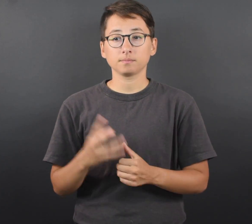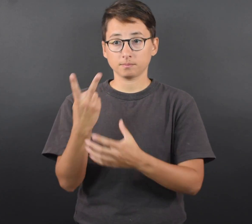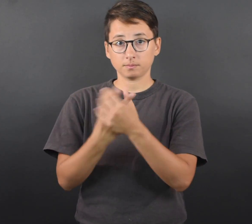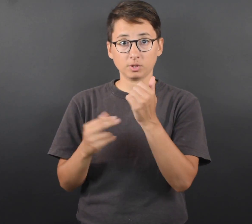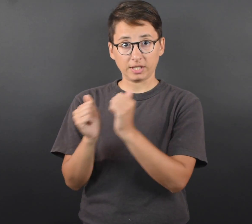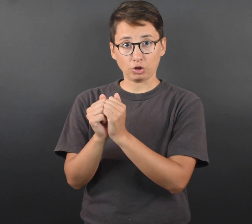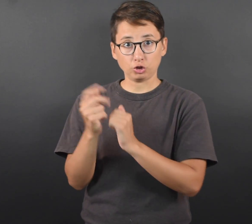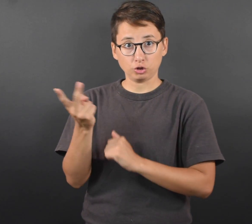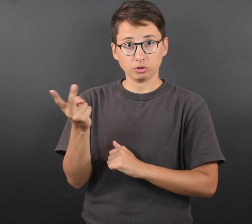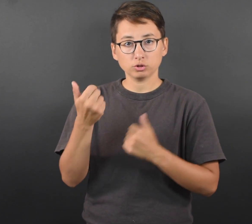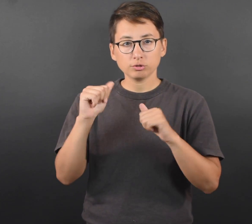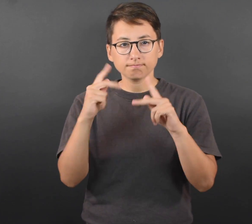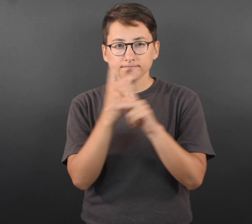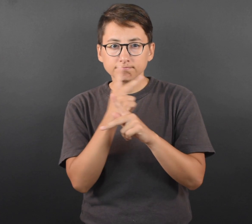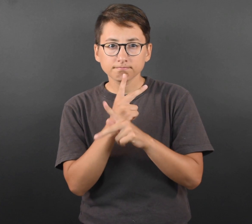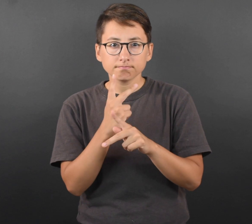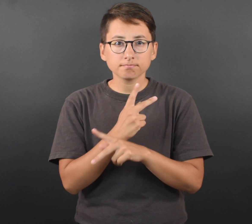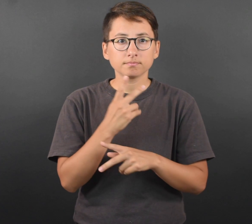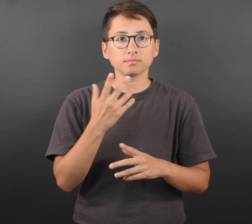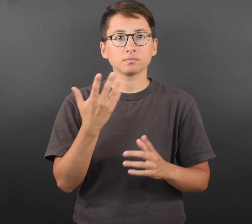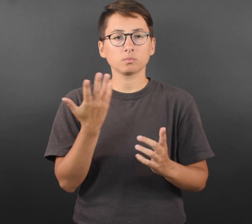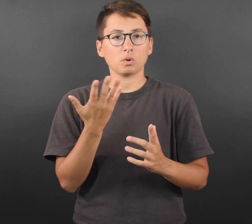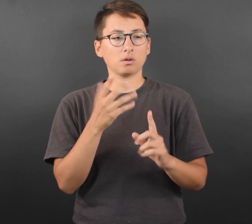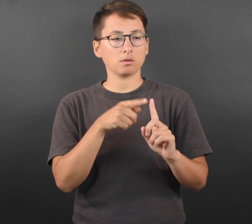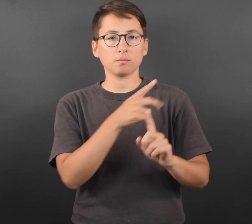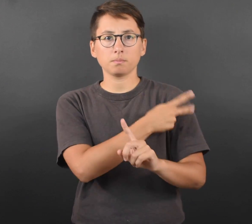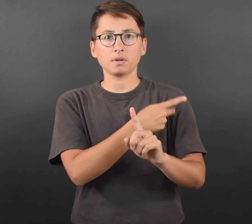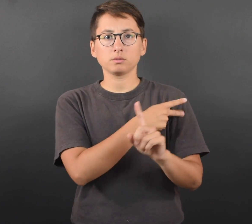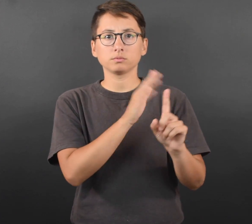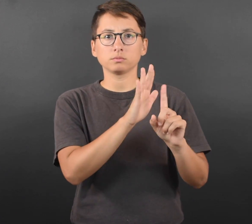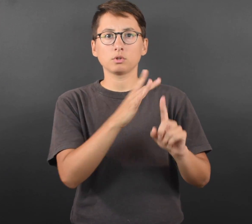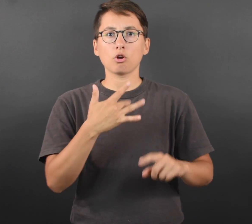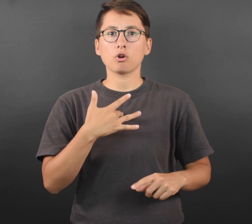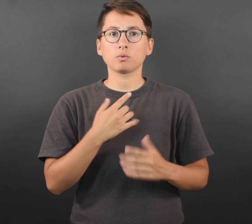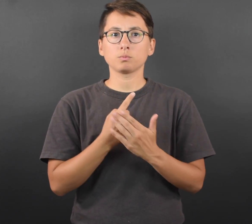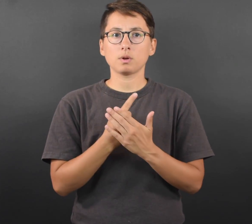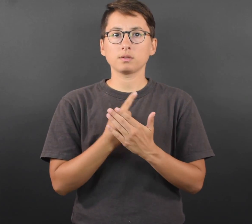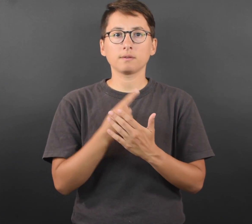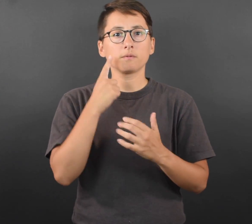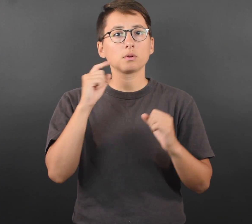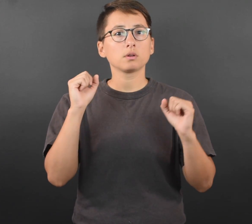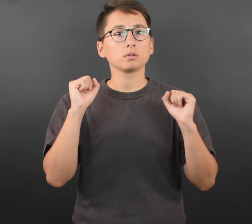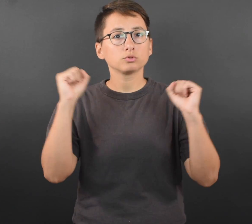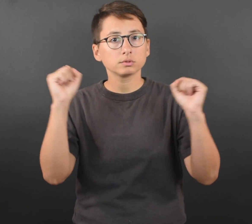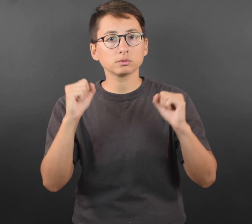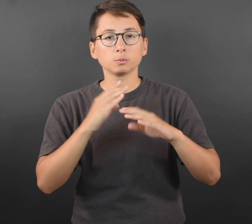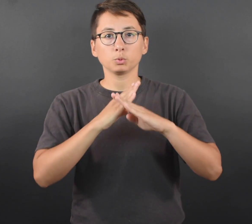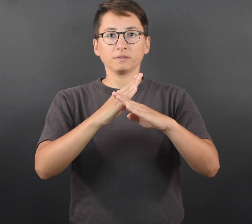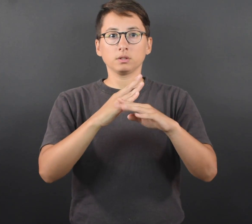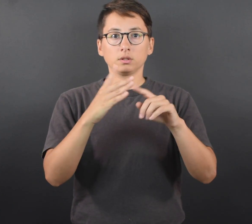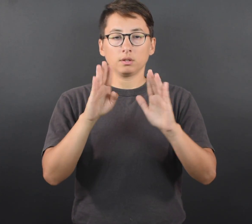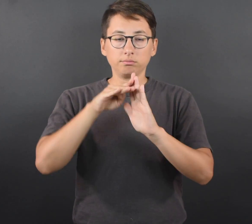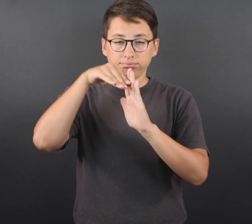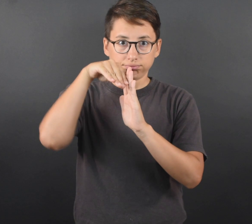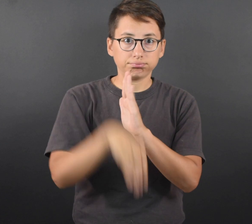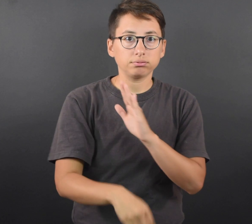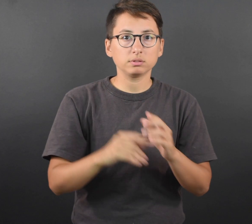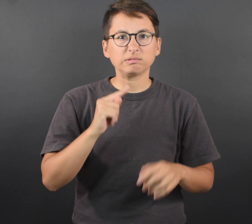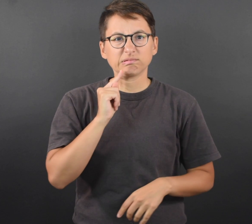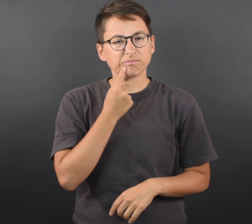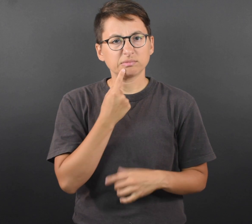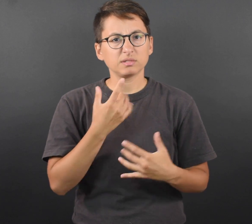heart rate for exercise to prevent the spiral into periods of fatigue.